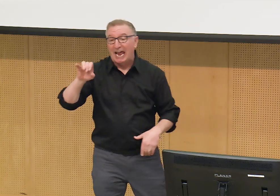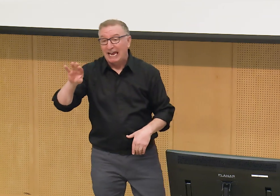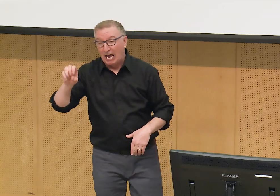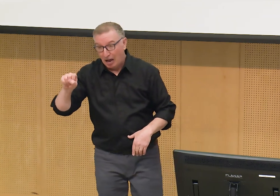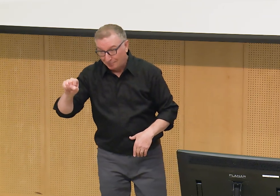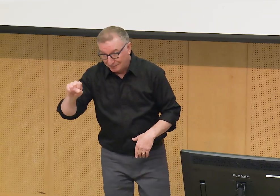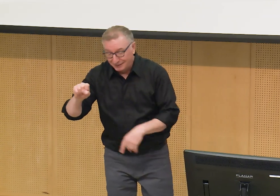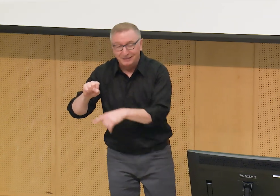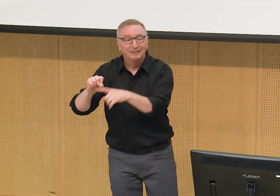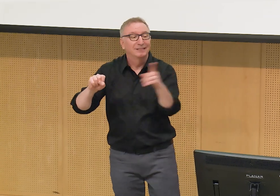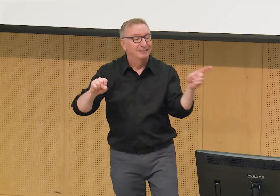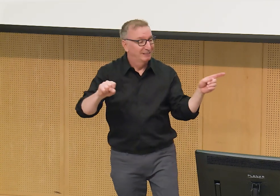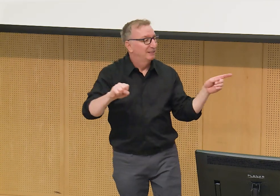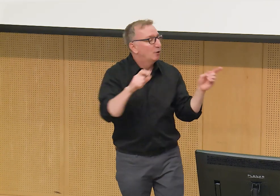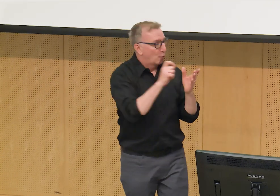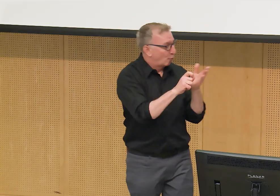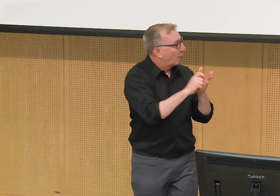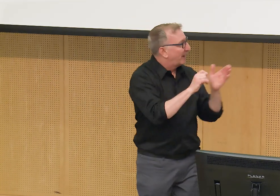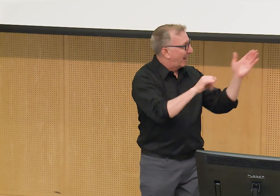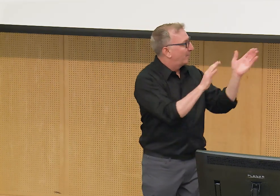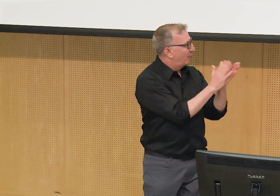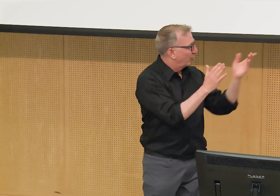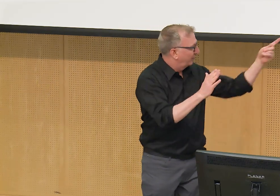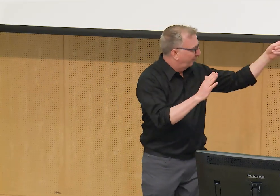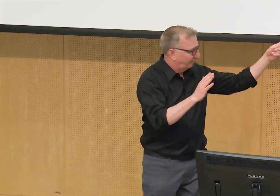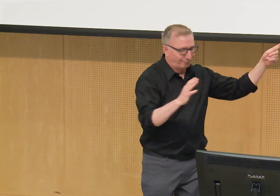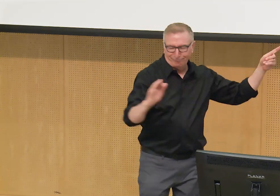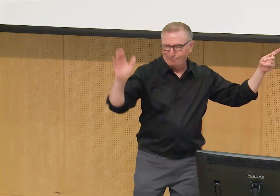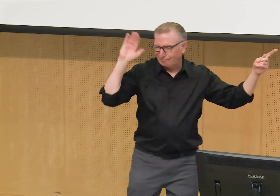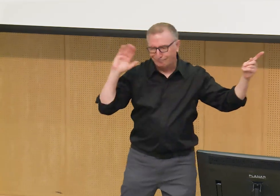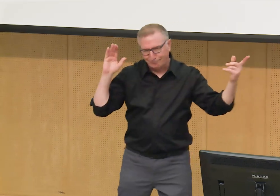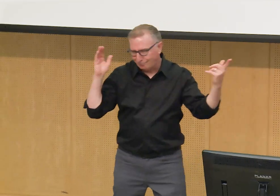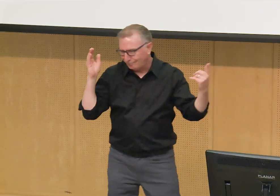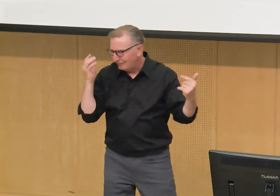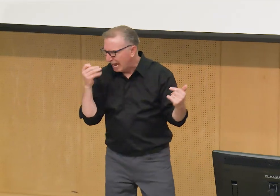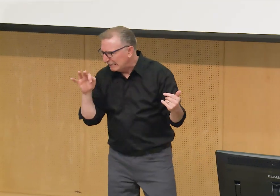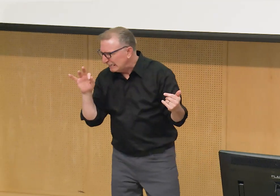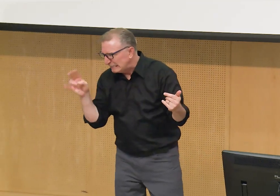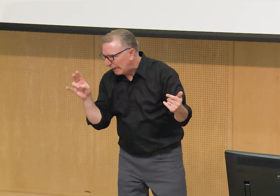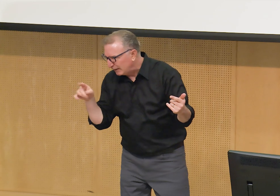Leo Jacobs, who wrote this book here on the screen, "A Deaf Adult Speaks Out,"